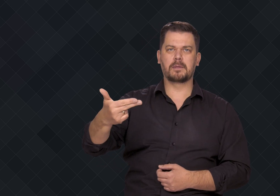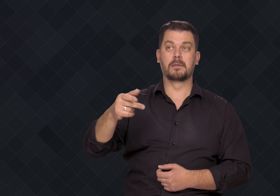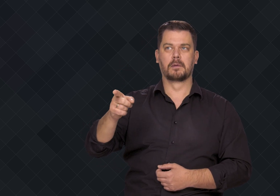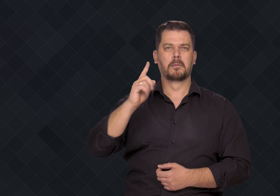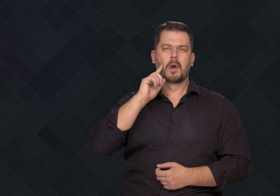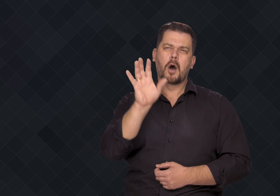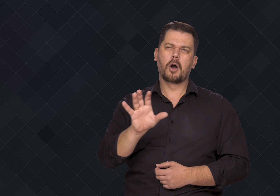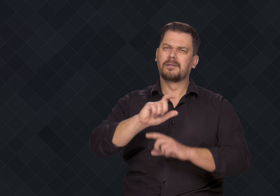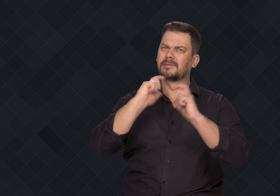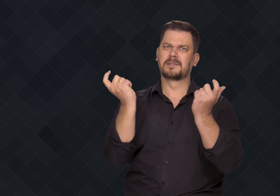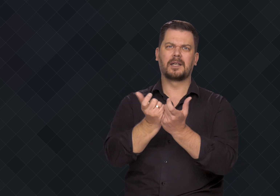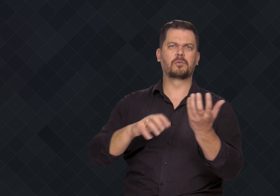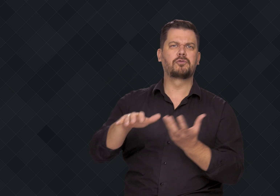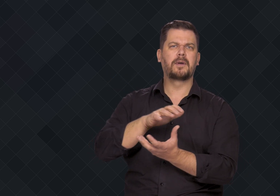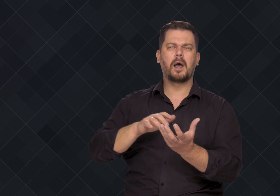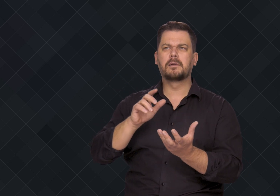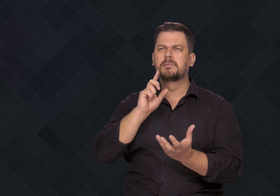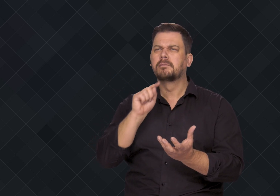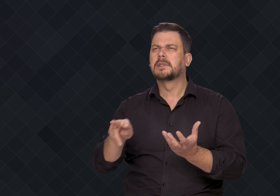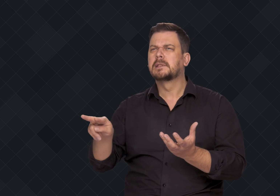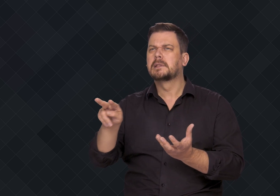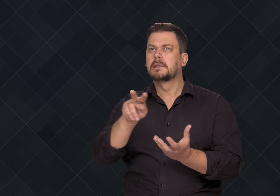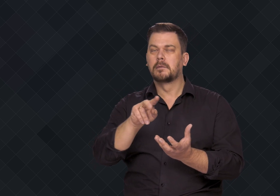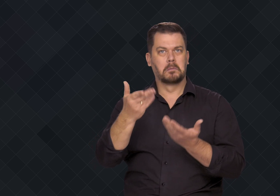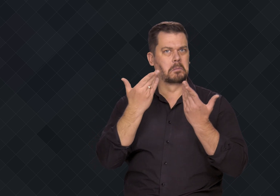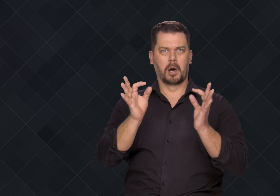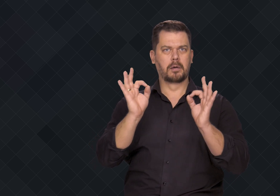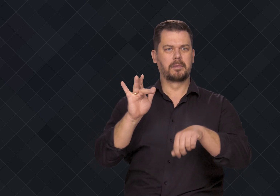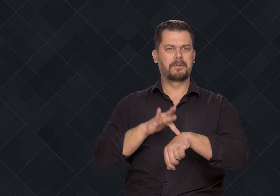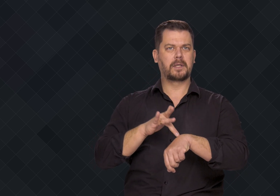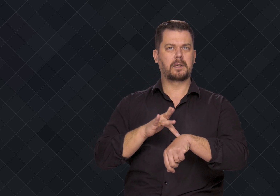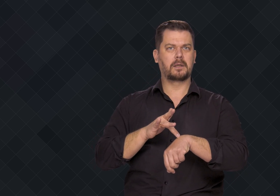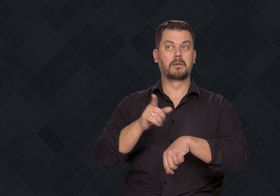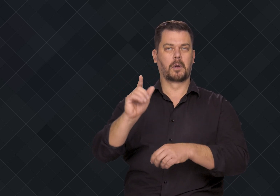watching statements from doctors around the world, who, with very good results,